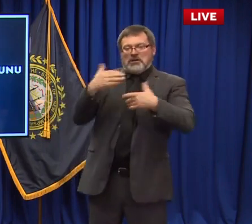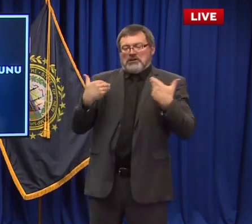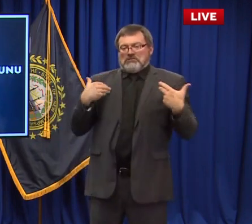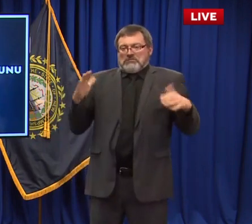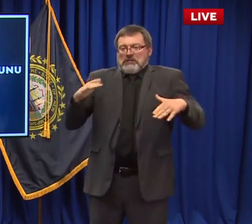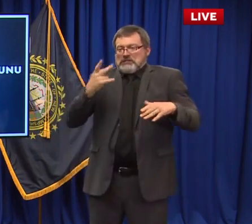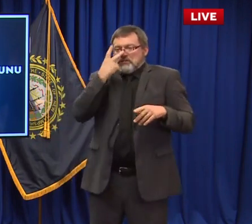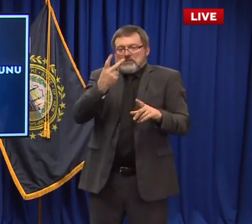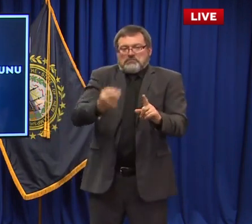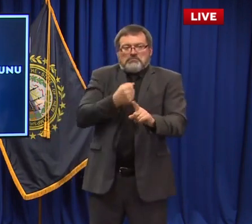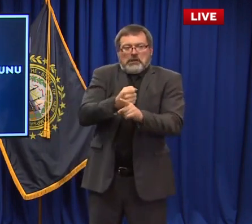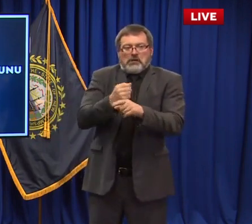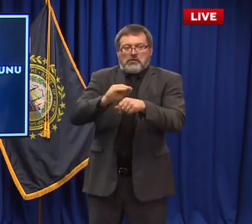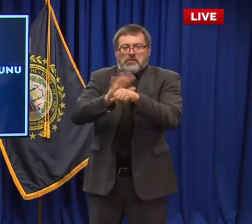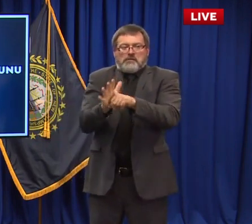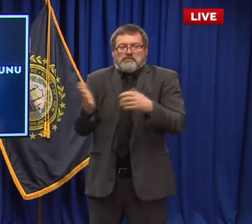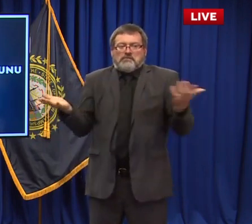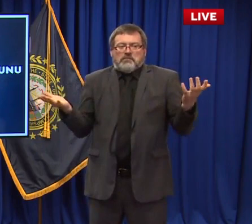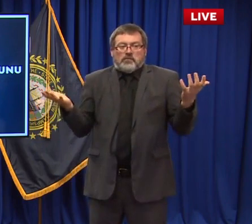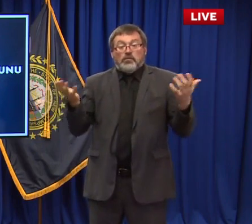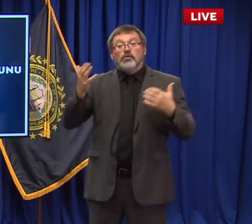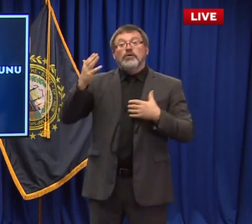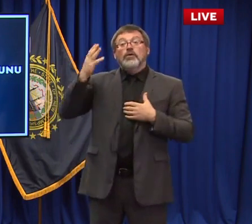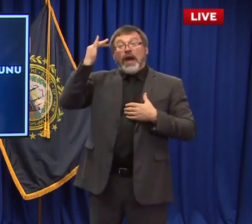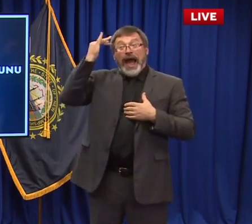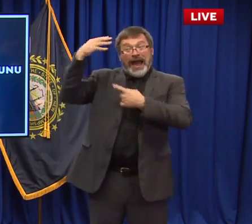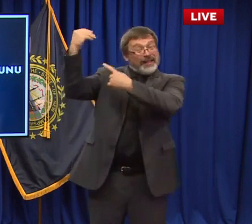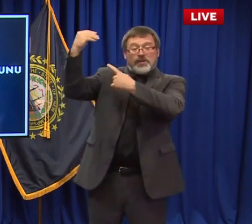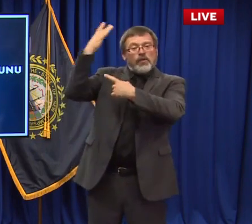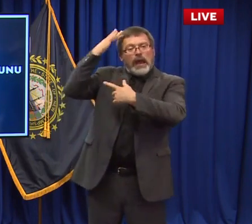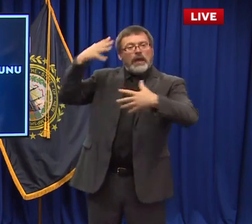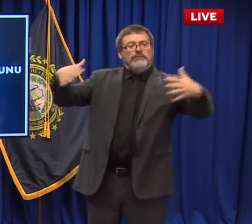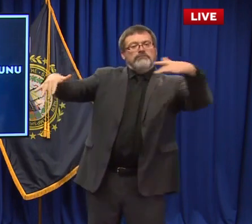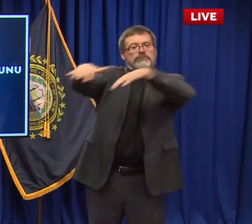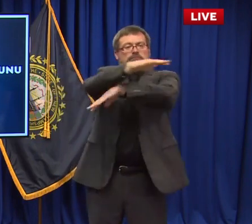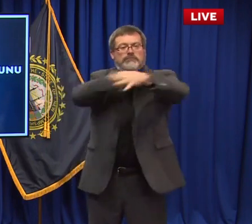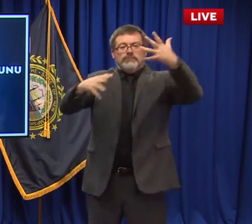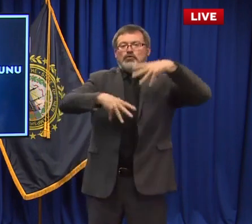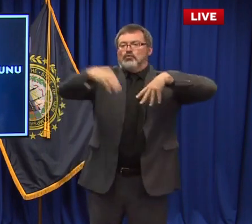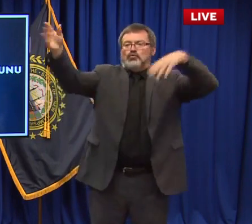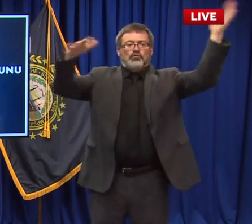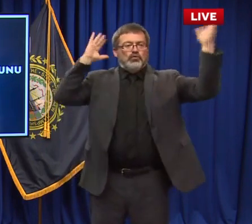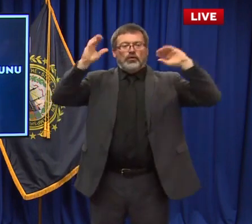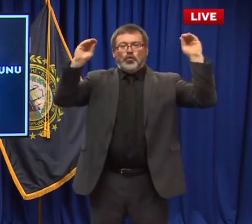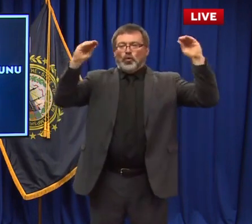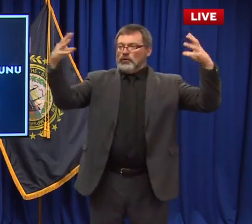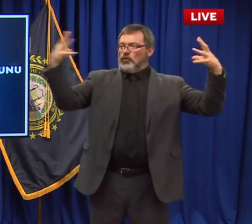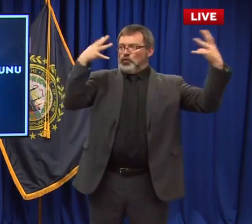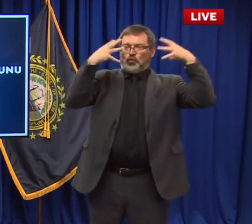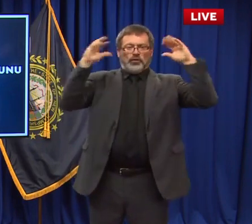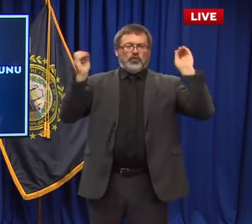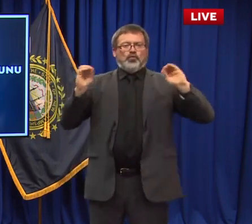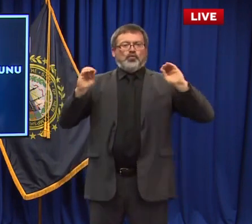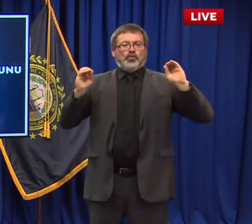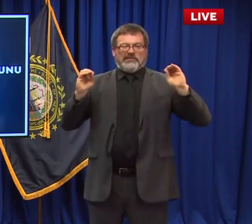THE PRIMARY REASON IS BECAUSE OF INCREASED OR IMPROVED VENTILATION, WHICH WE BELIEVE LOWERS THE RISK OF COVID-19 TRANSMISSION.